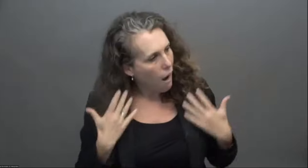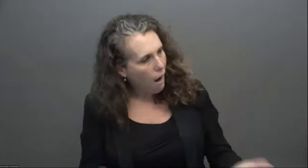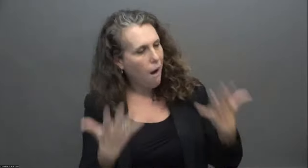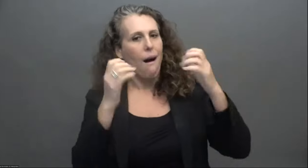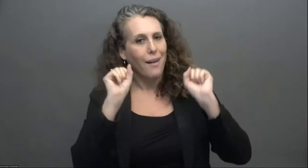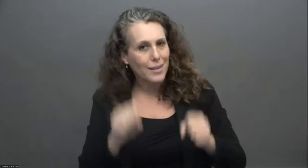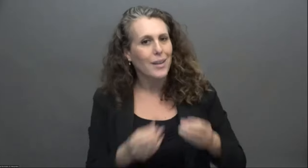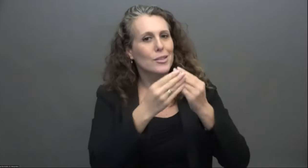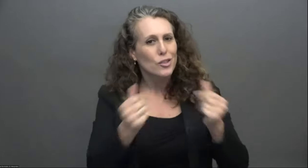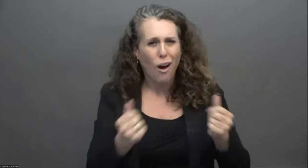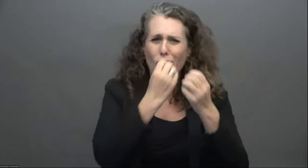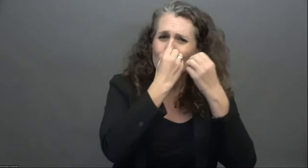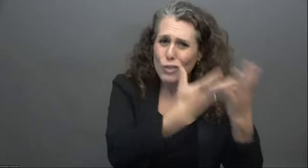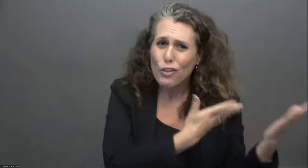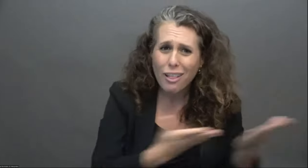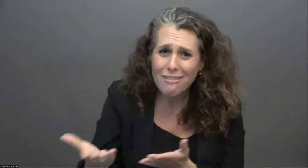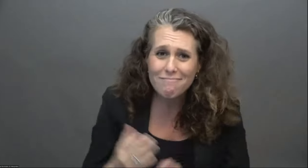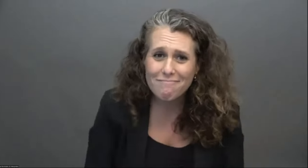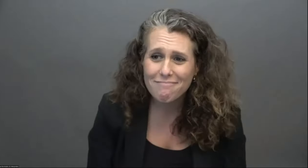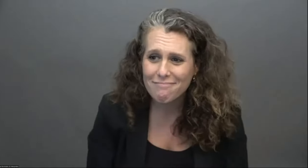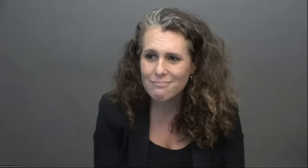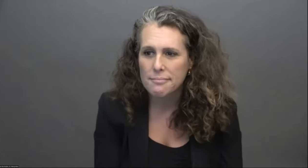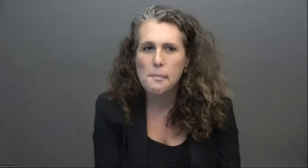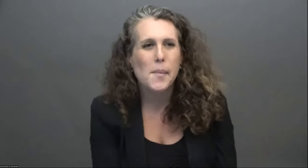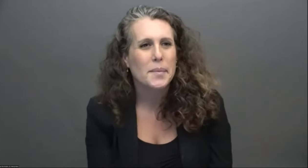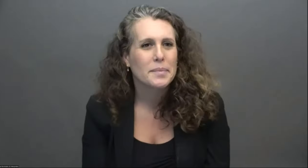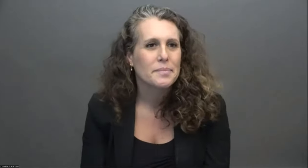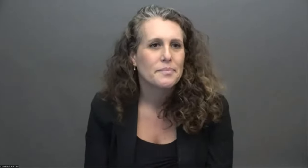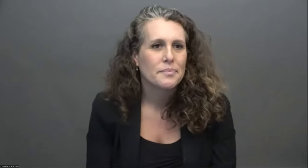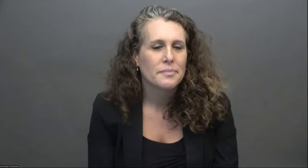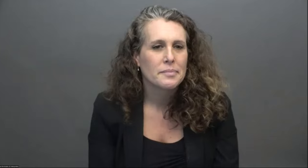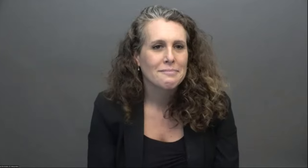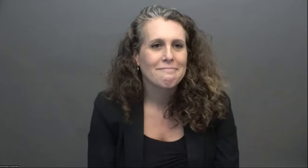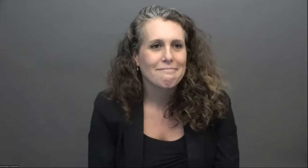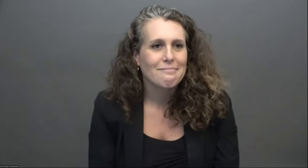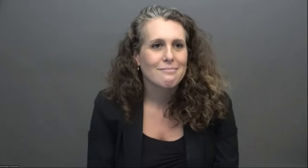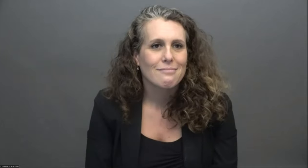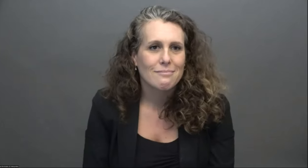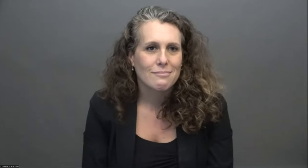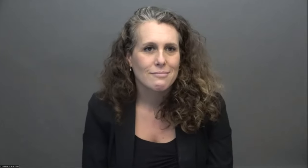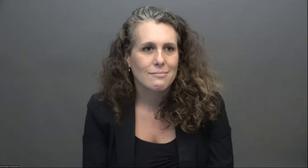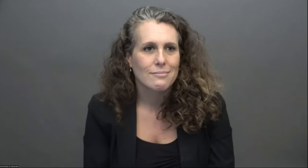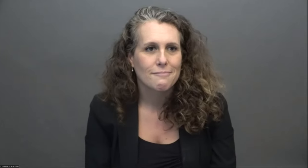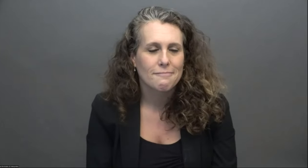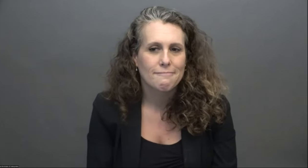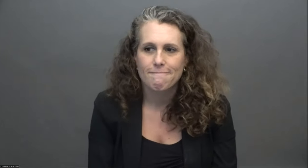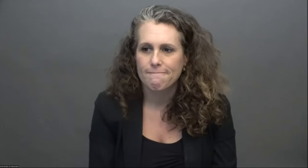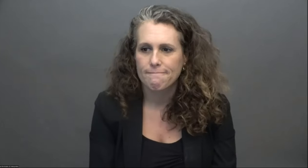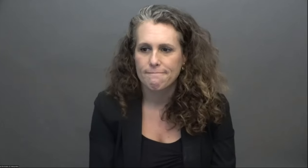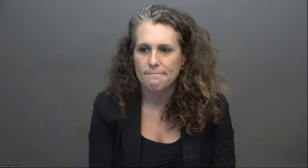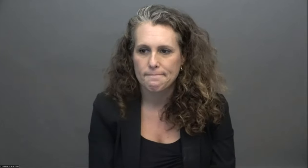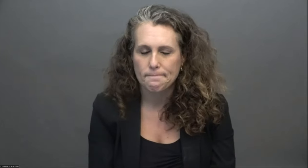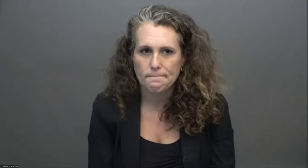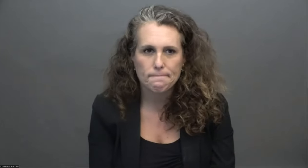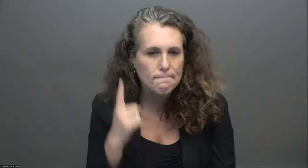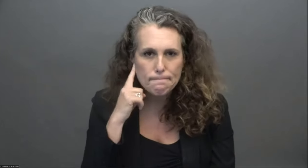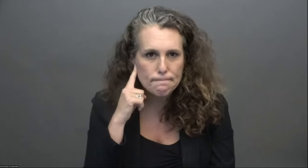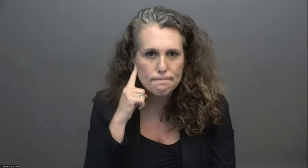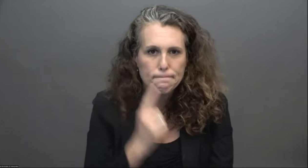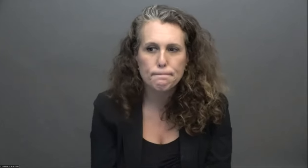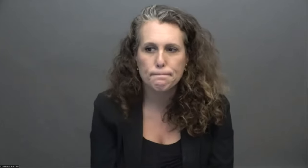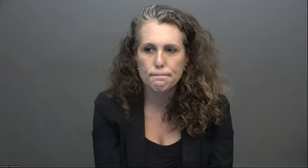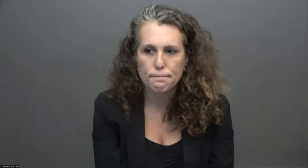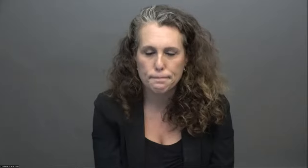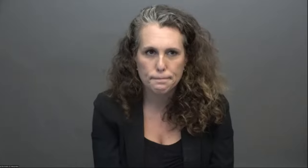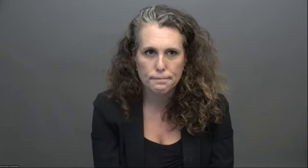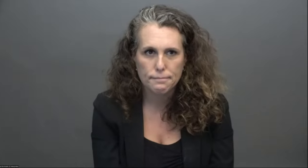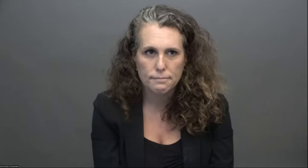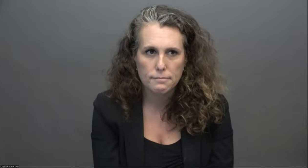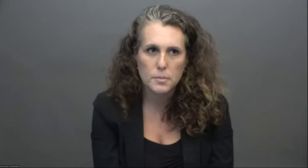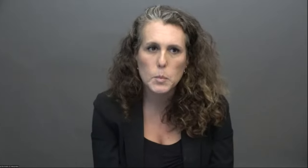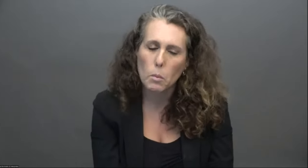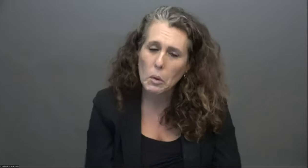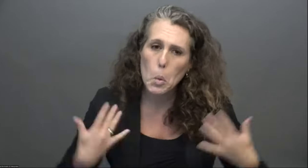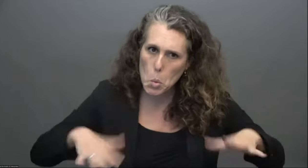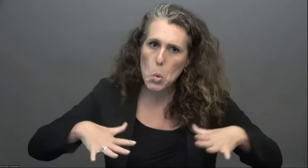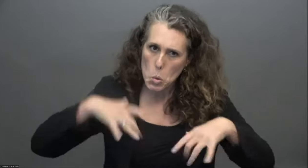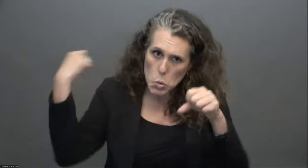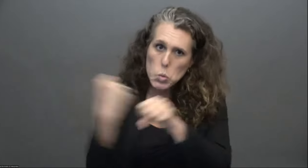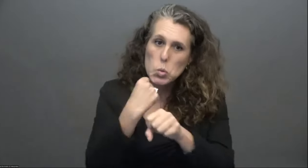I think we have been on on a massive journey we are on a massive journey, but it seems